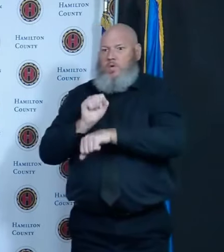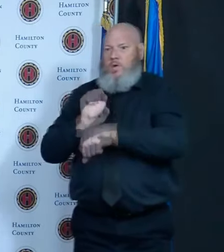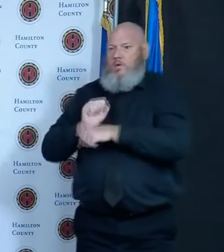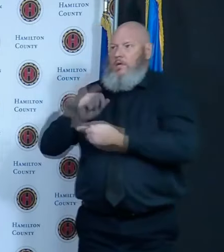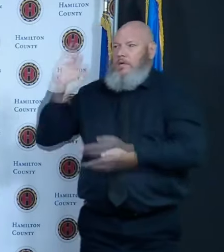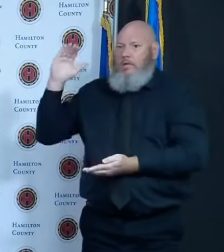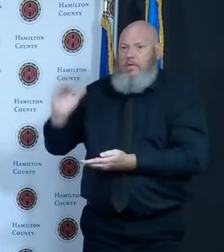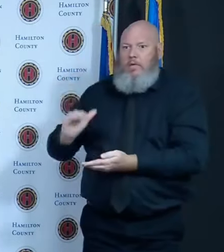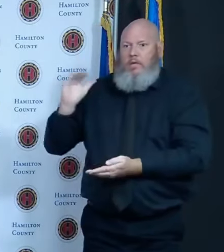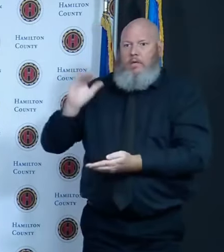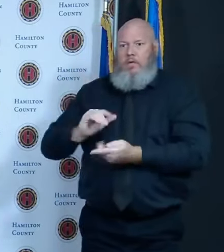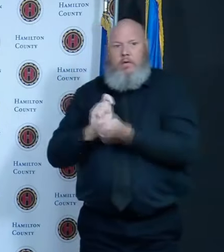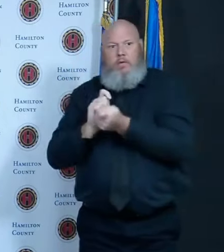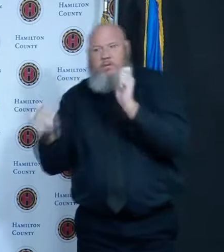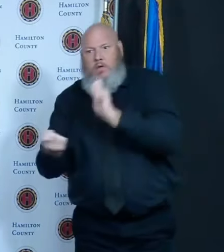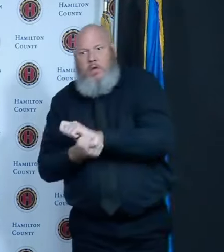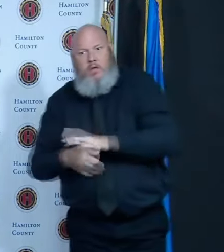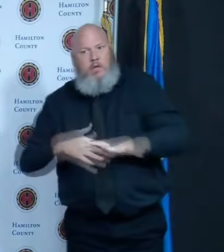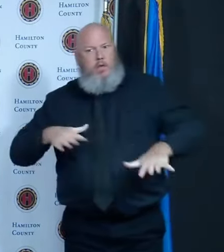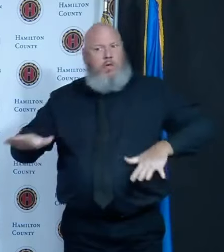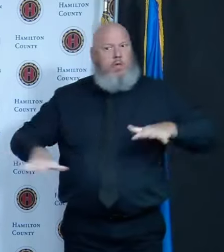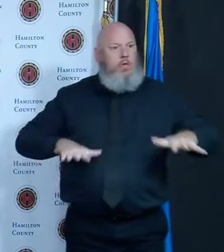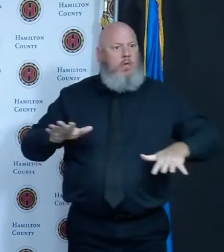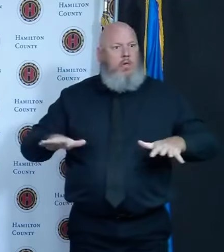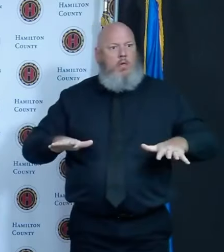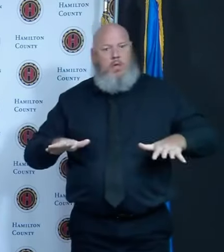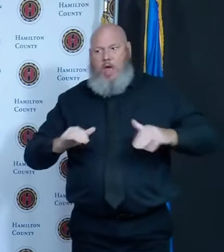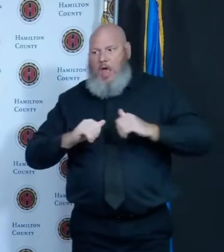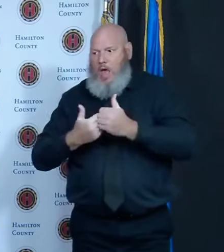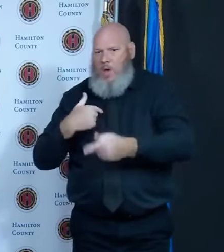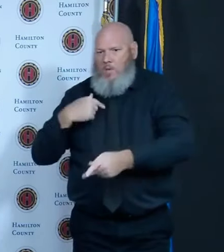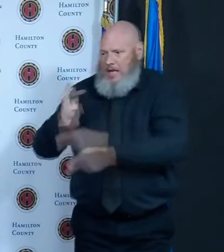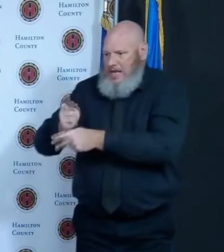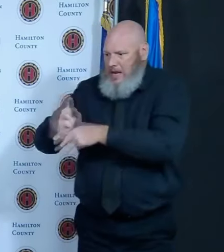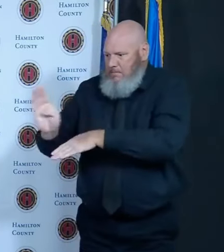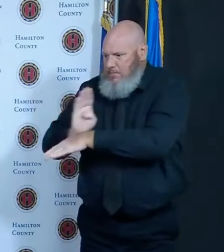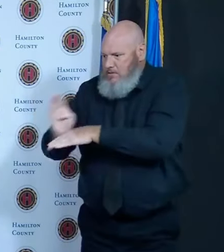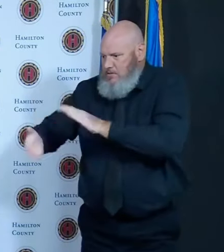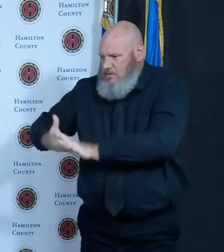keep those businesses alive I'd like to go big picture for a minute just to ask